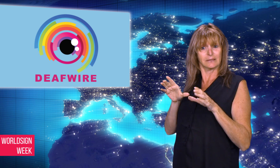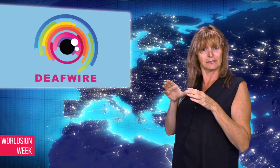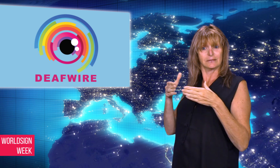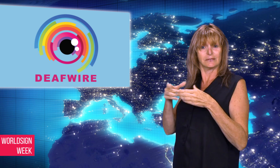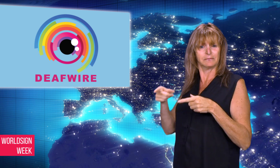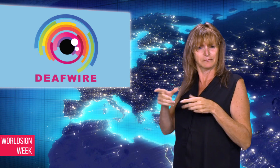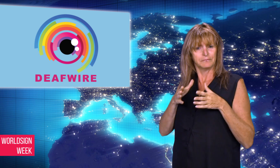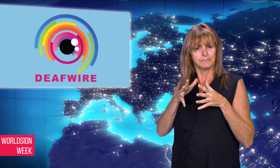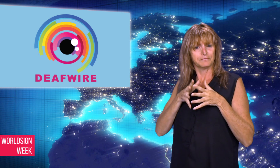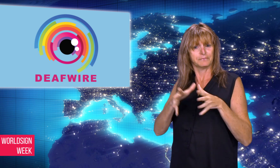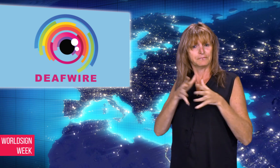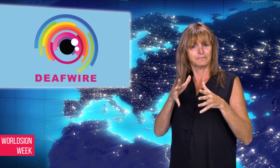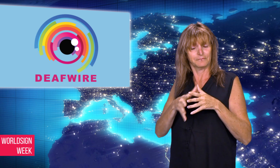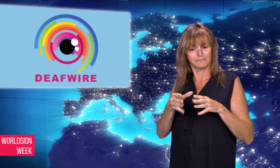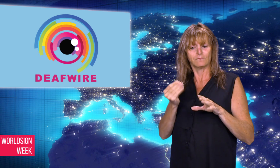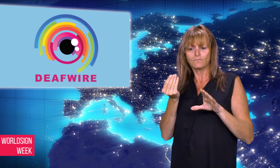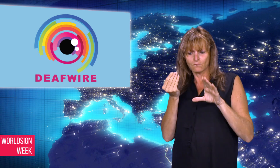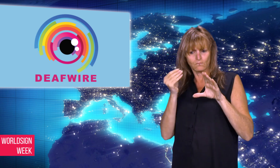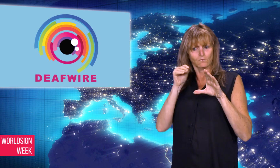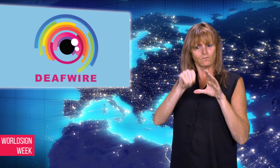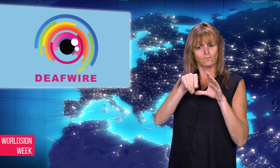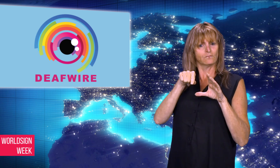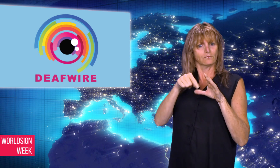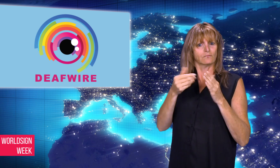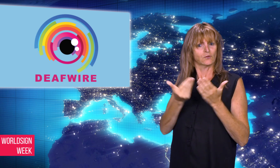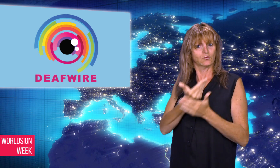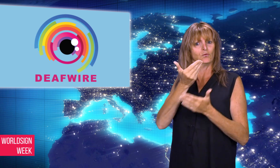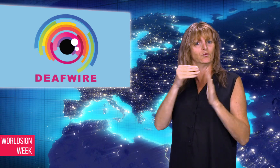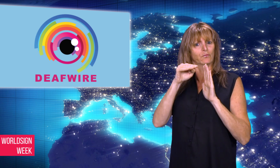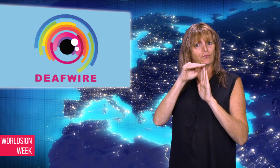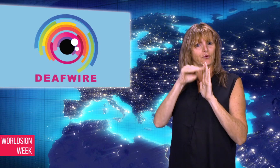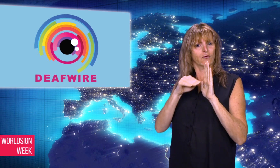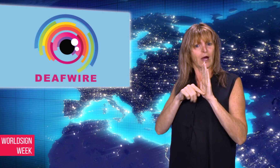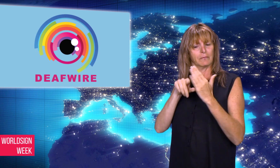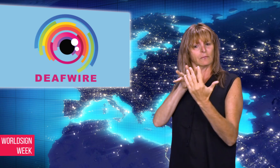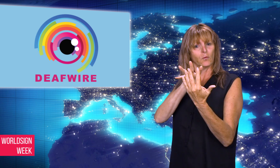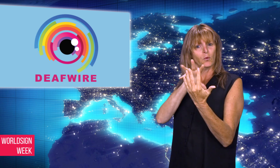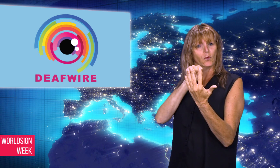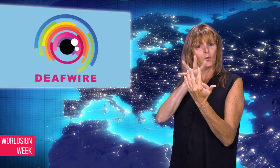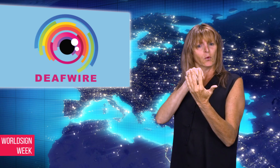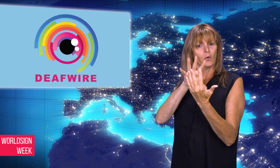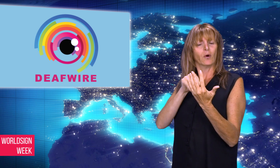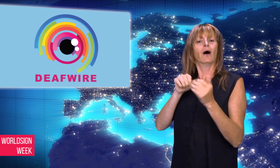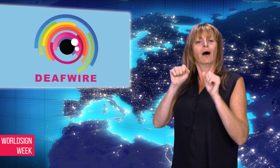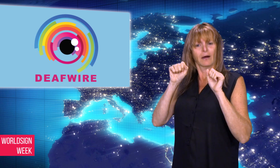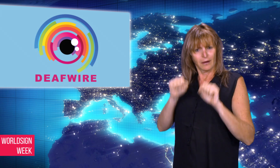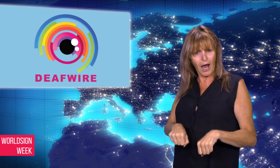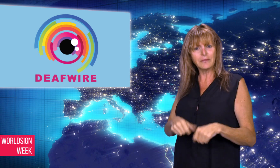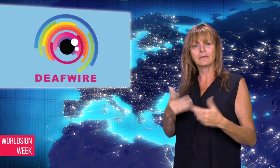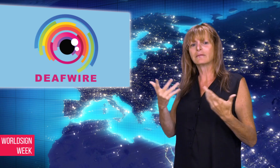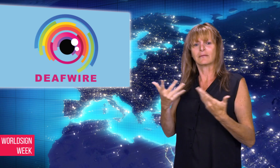on both Windows and Mac platforms, and recorded calls can also be viewed